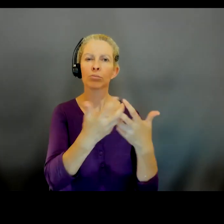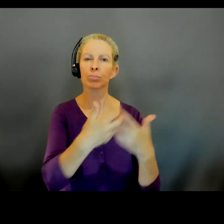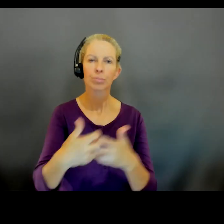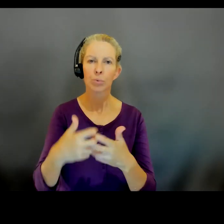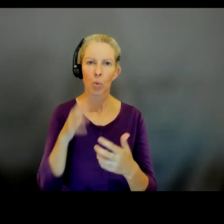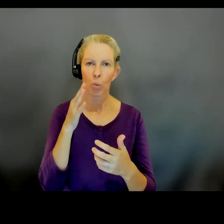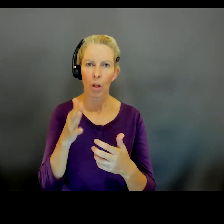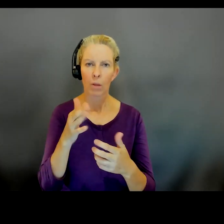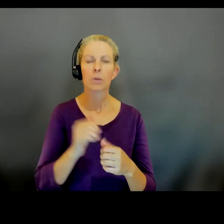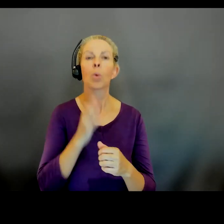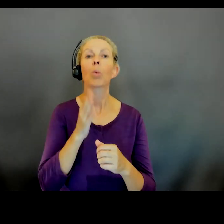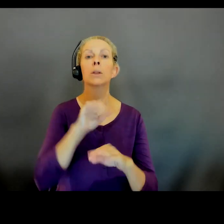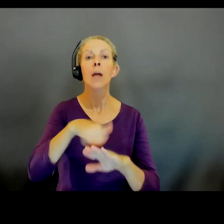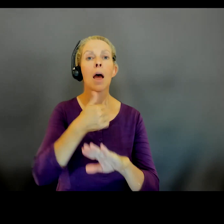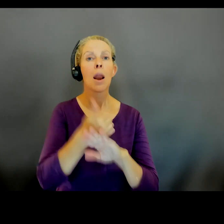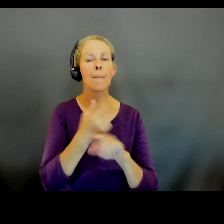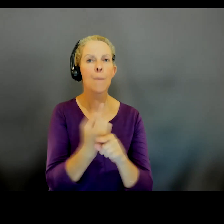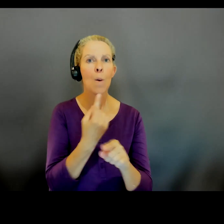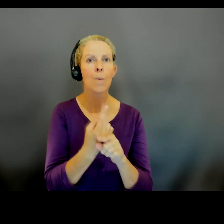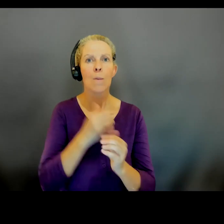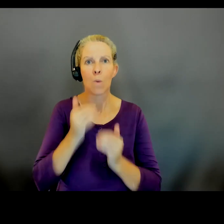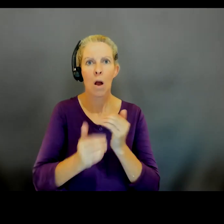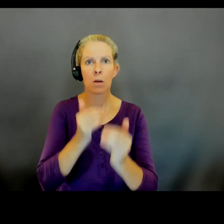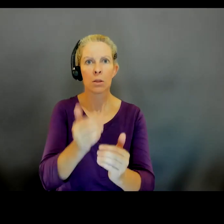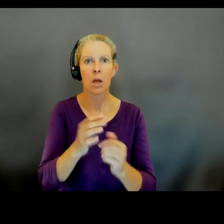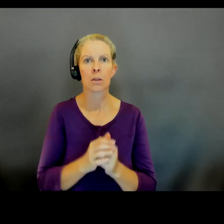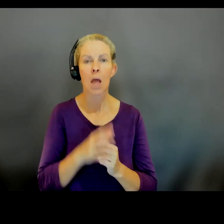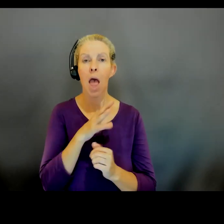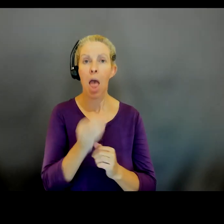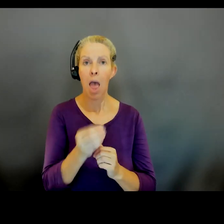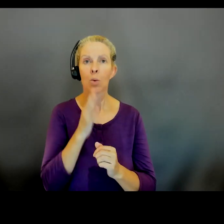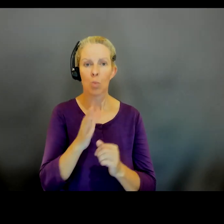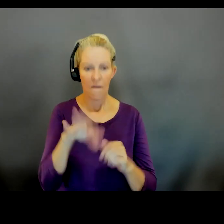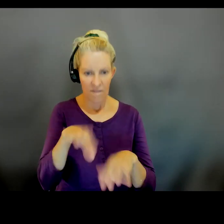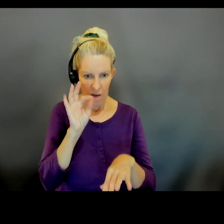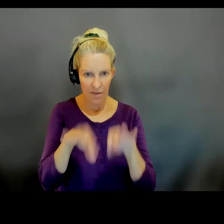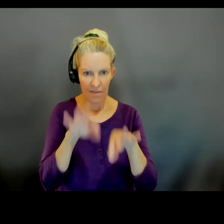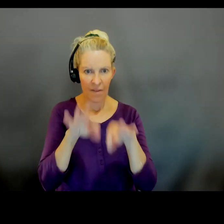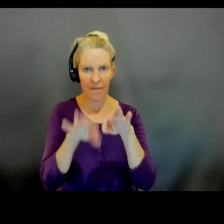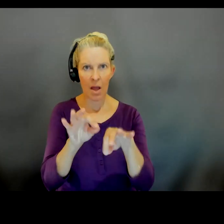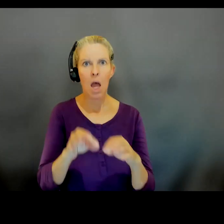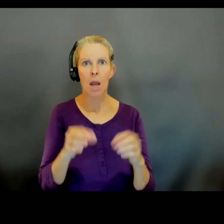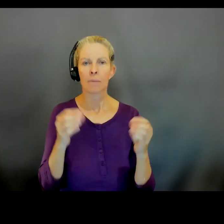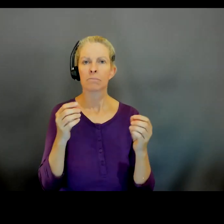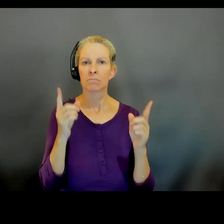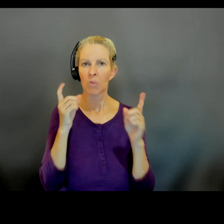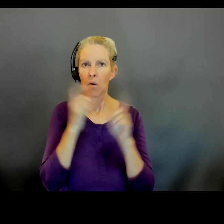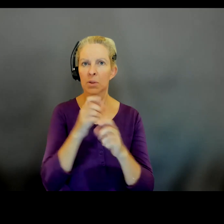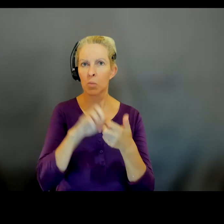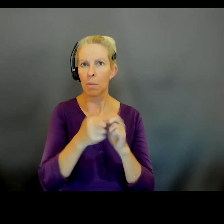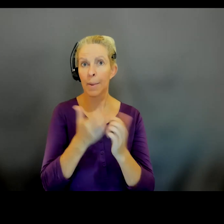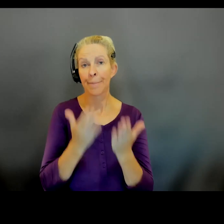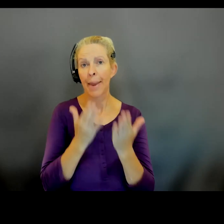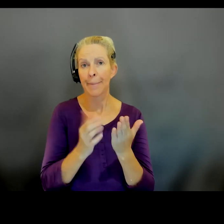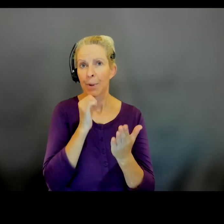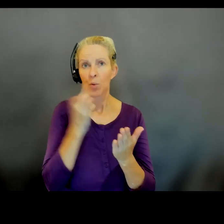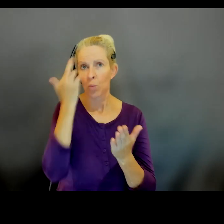uncover those deeper problems that perhaps you haven't considered before. What's next?